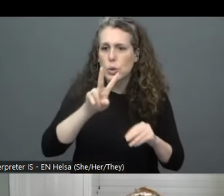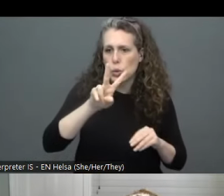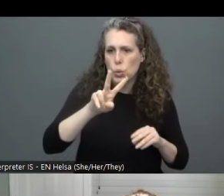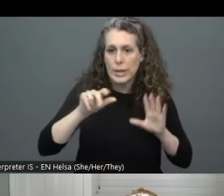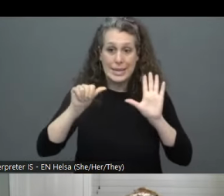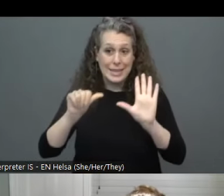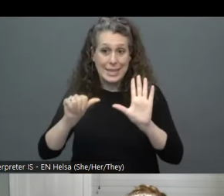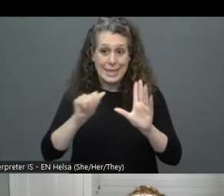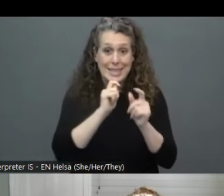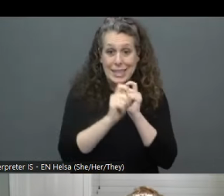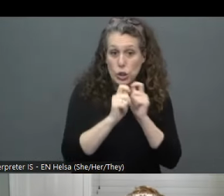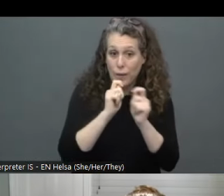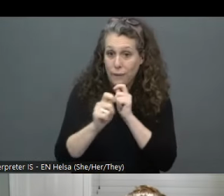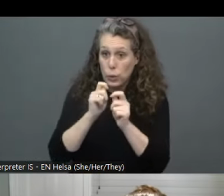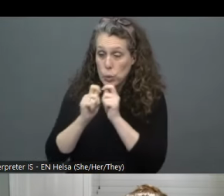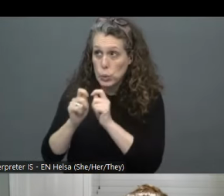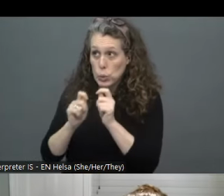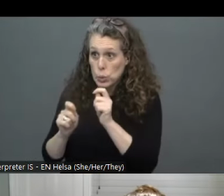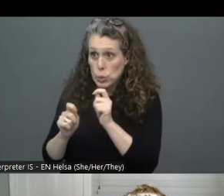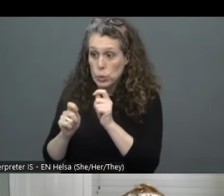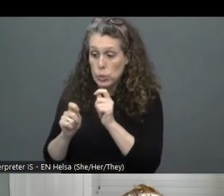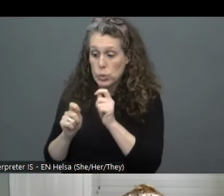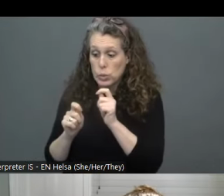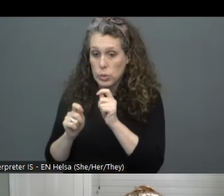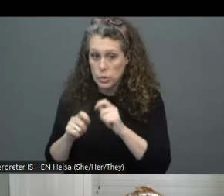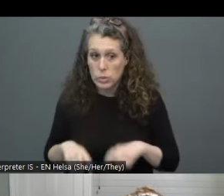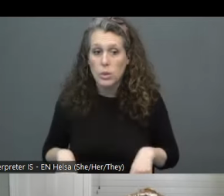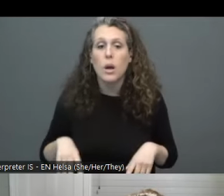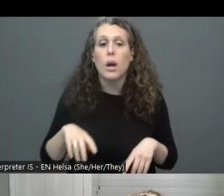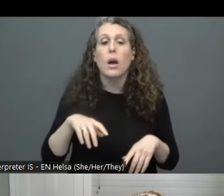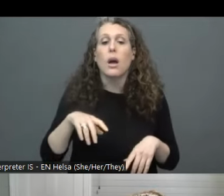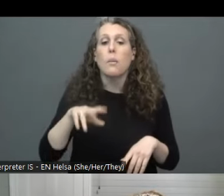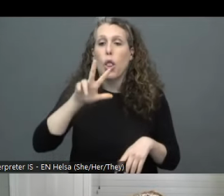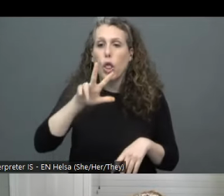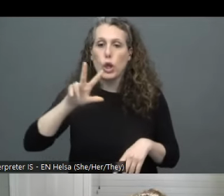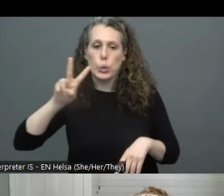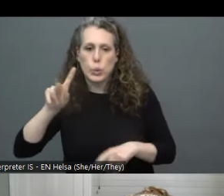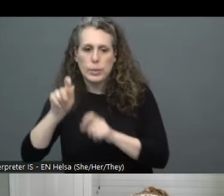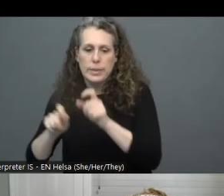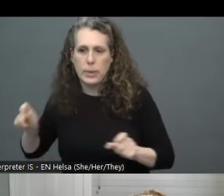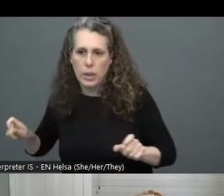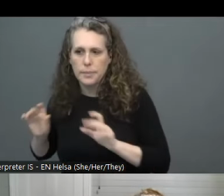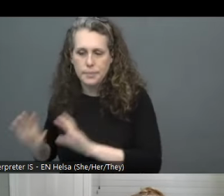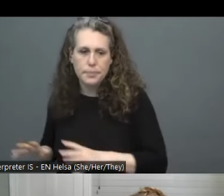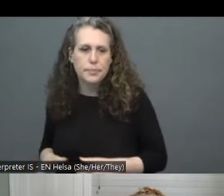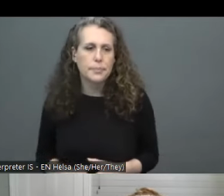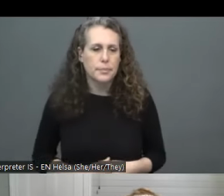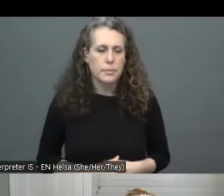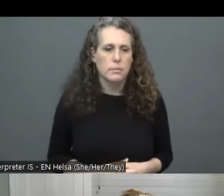over 32 key informants across the sector. We also reviewed a number of project reports,